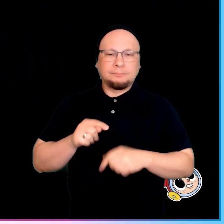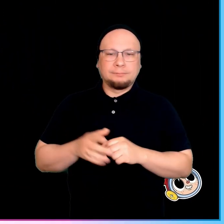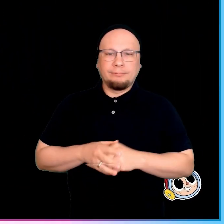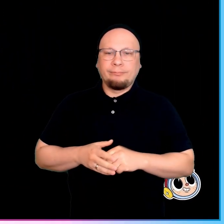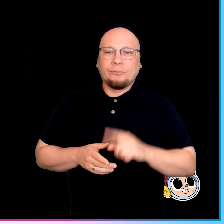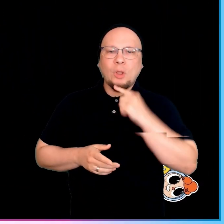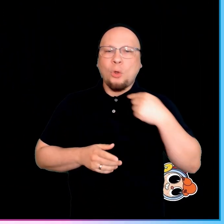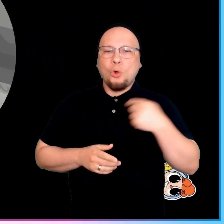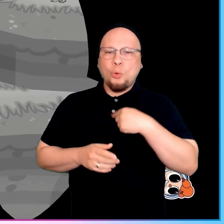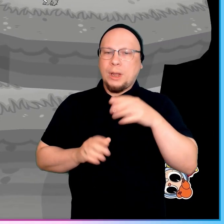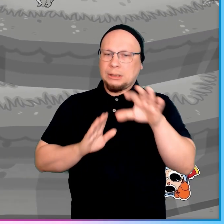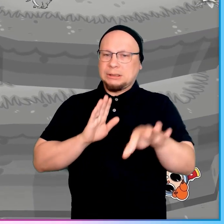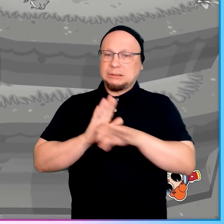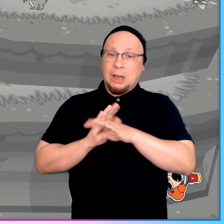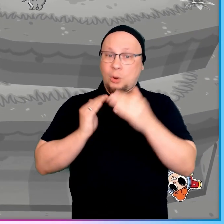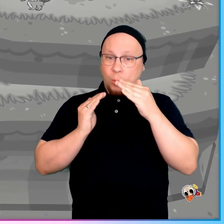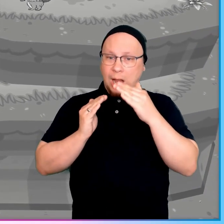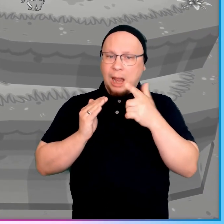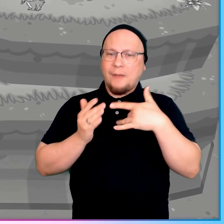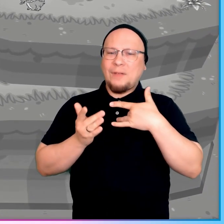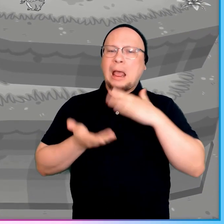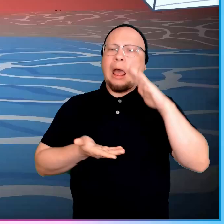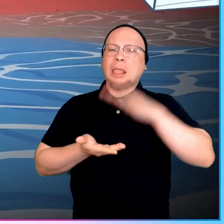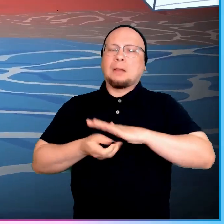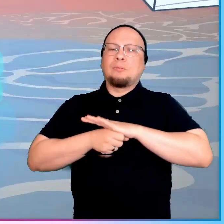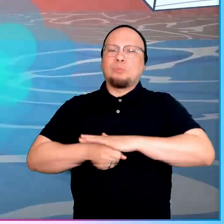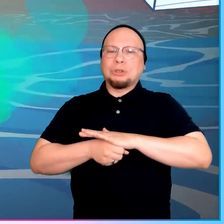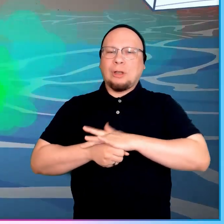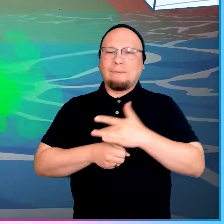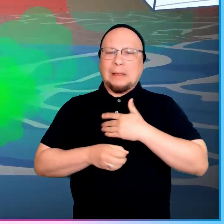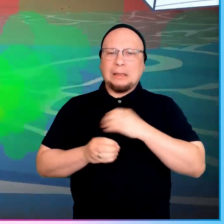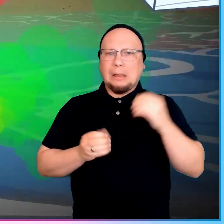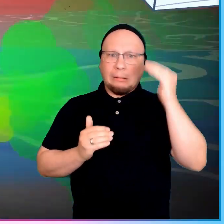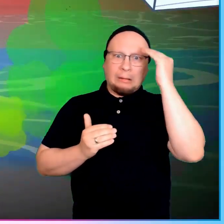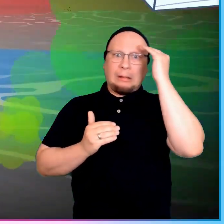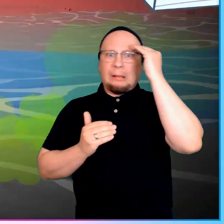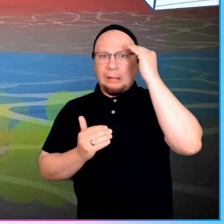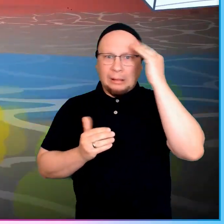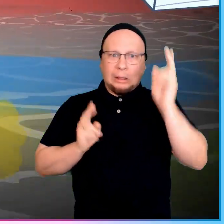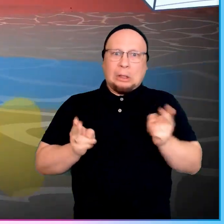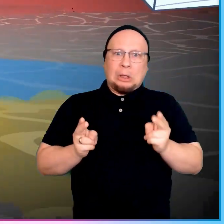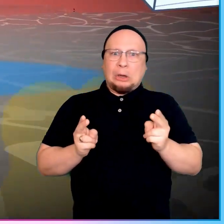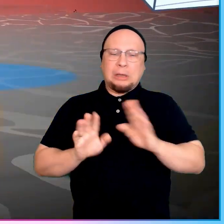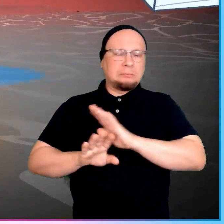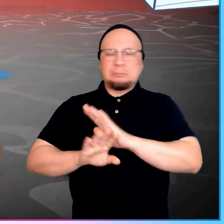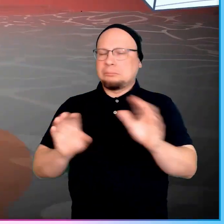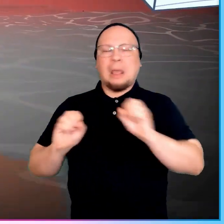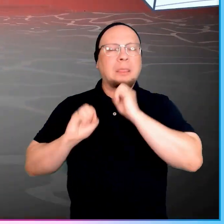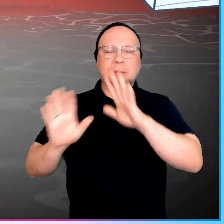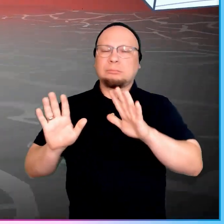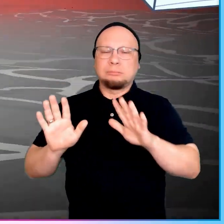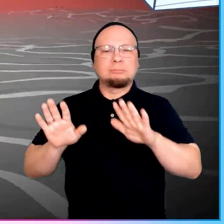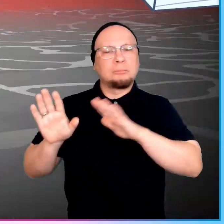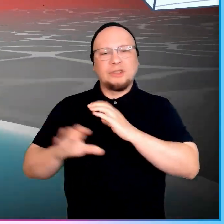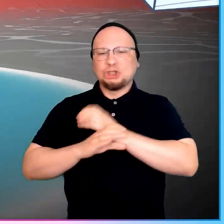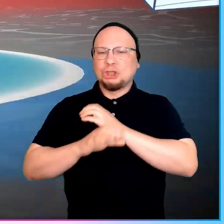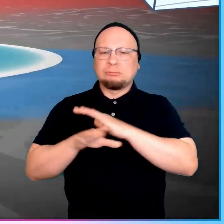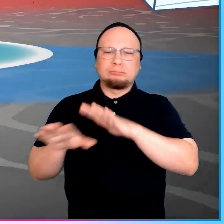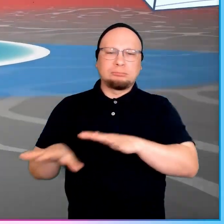decision to avoid the pressure of being put on the spot or failing tasks because you didn’t react in time, so you can try again as many times as you want.